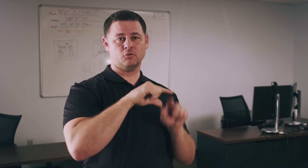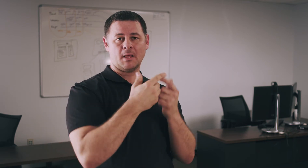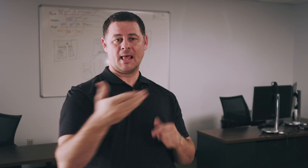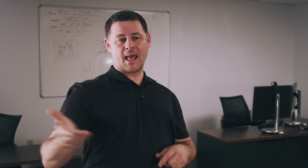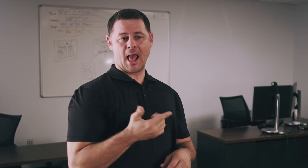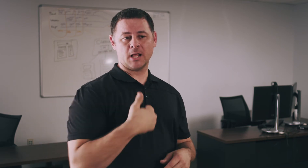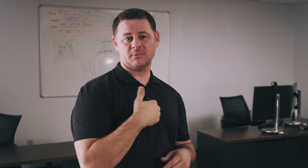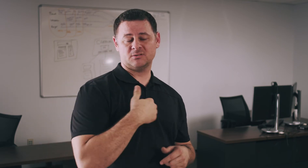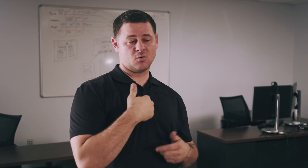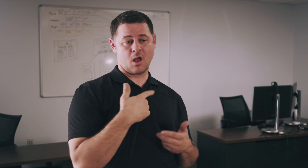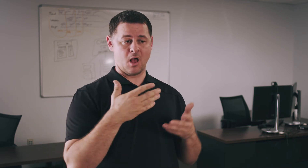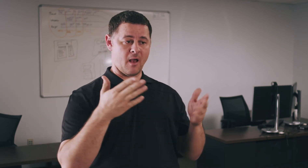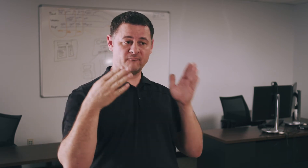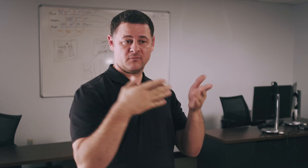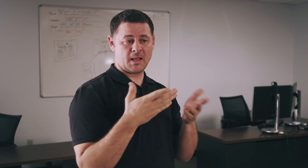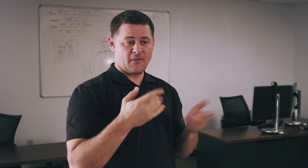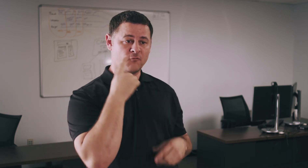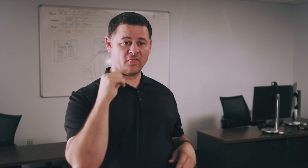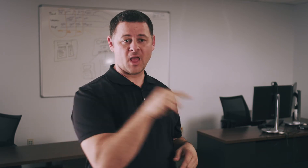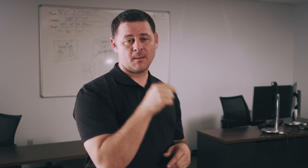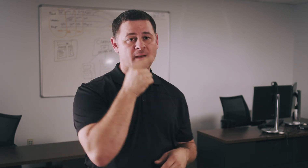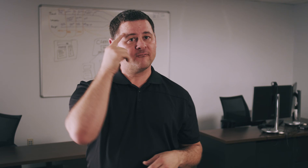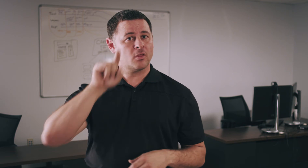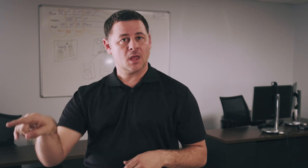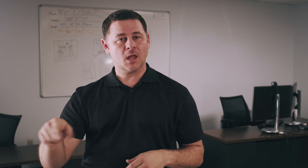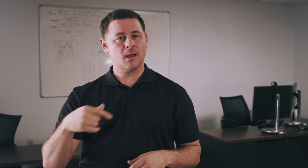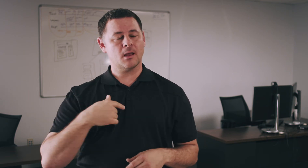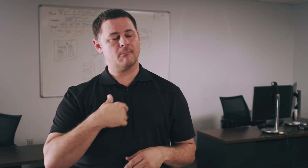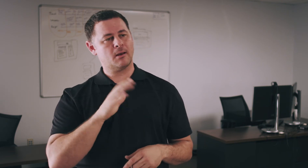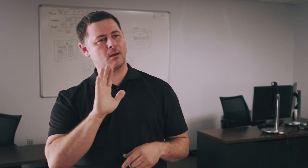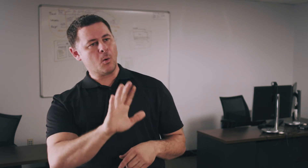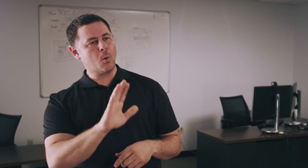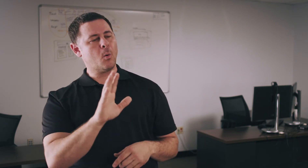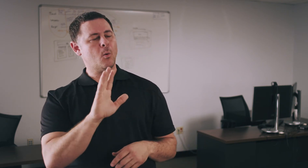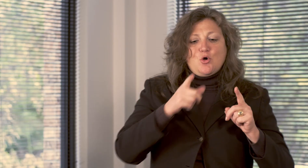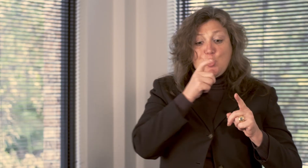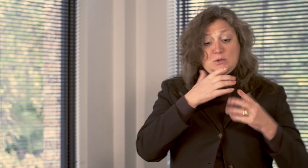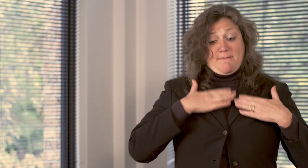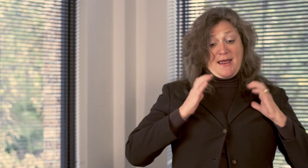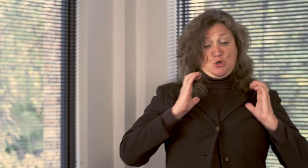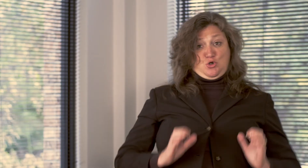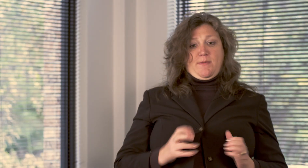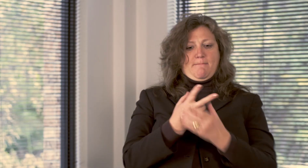The hearing people hired me to interpret so i'm here for them." And I had to tell her, "whoa, hold on." Who's my consumer?